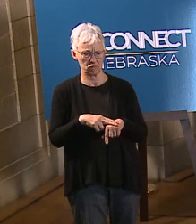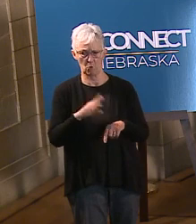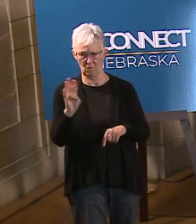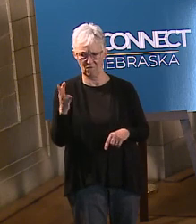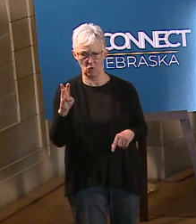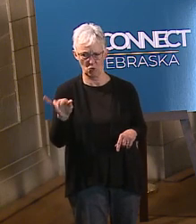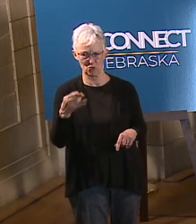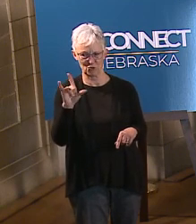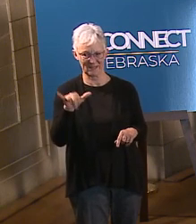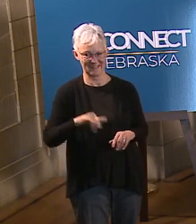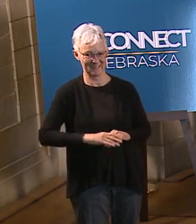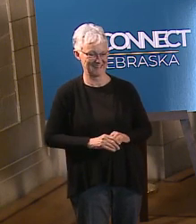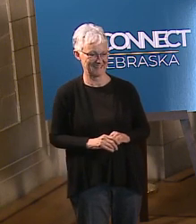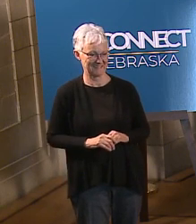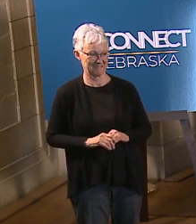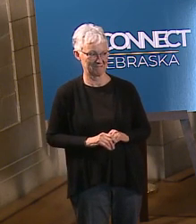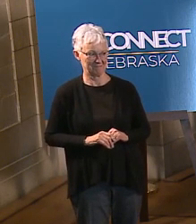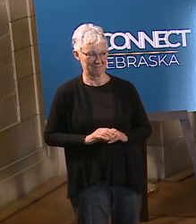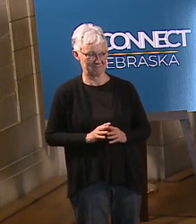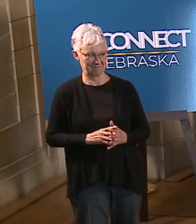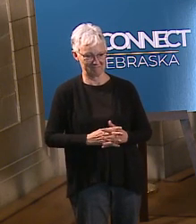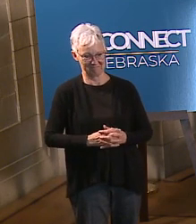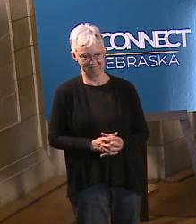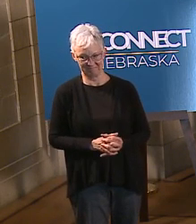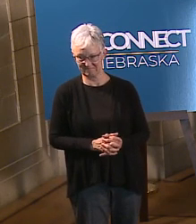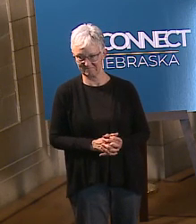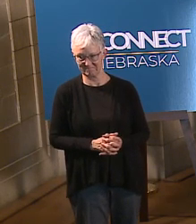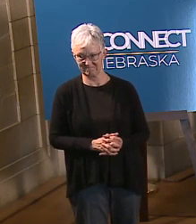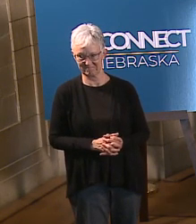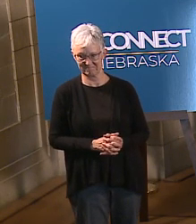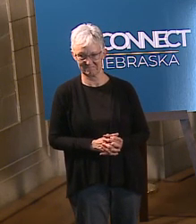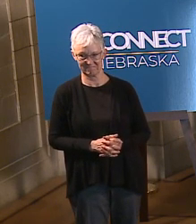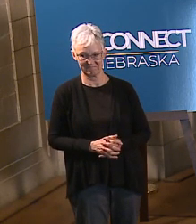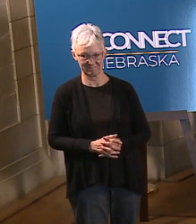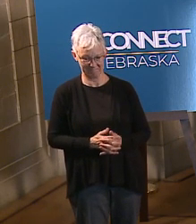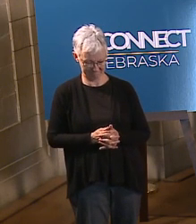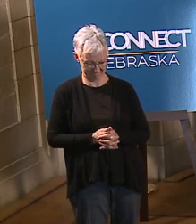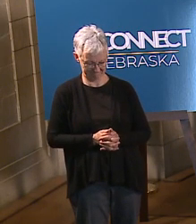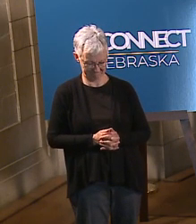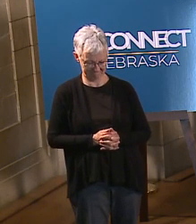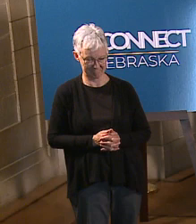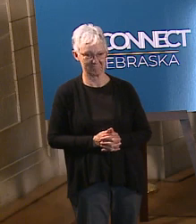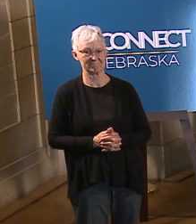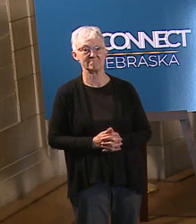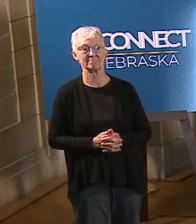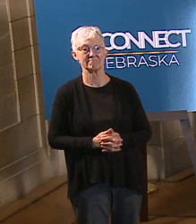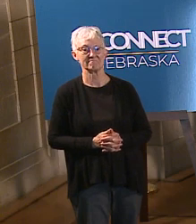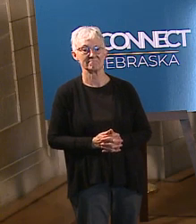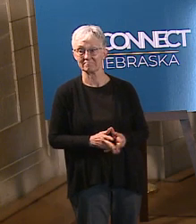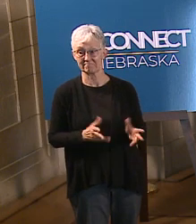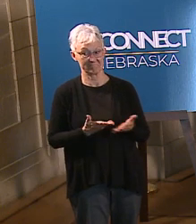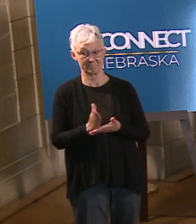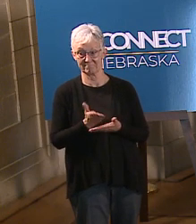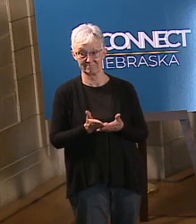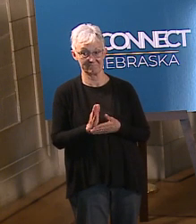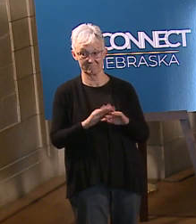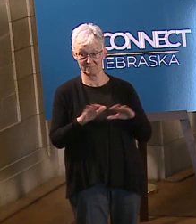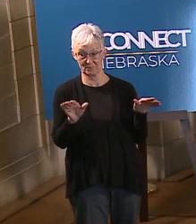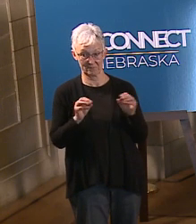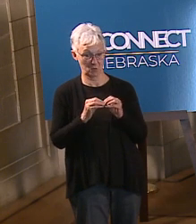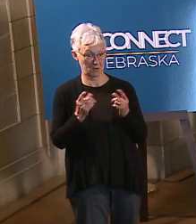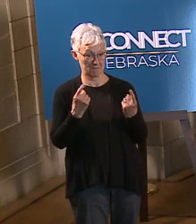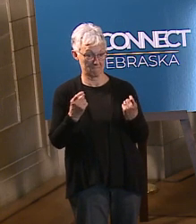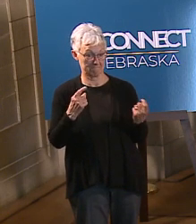4TH OF JULY PARADE, FOR EXAMPLE.